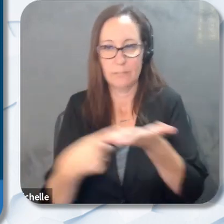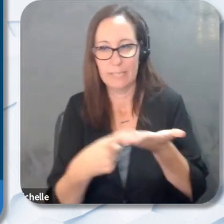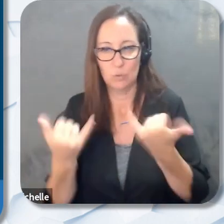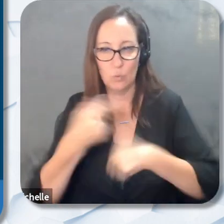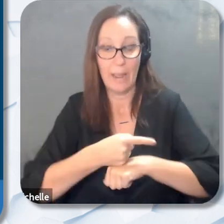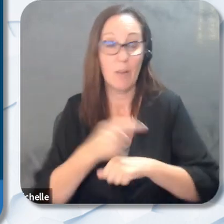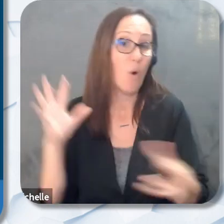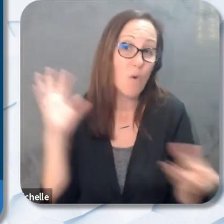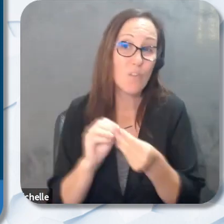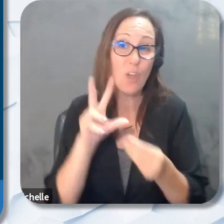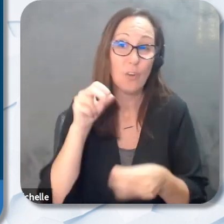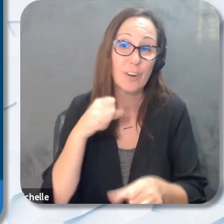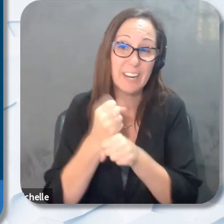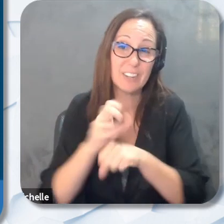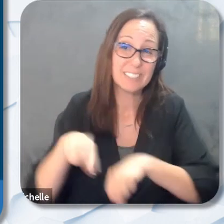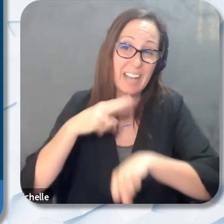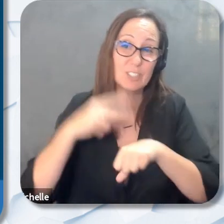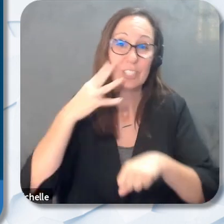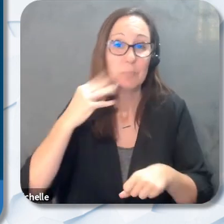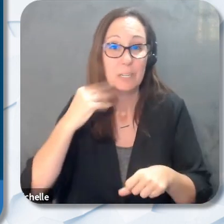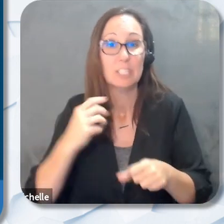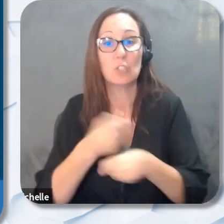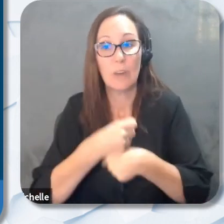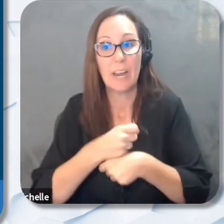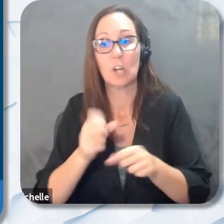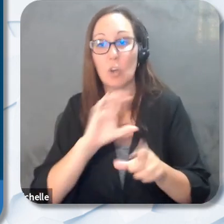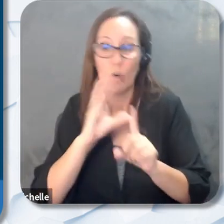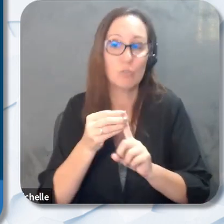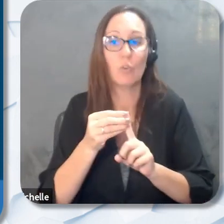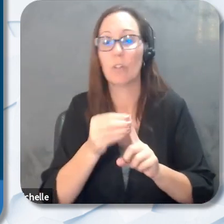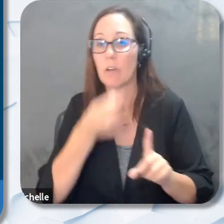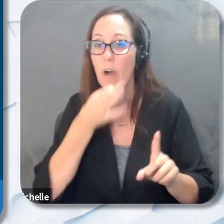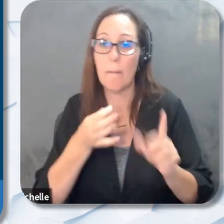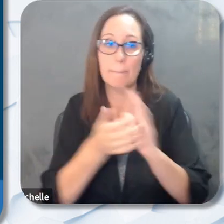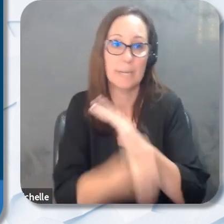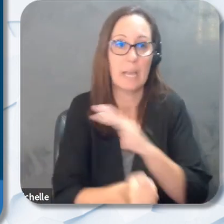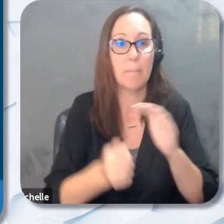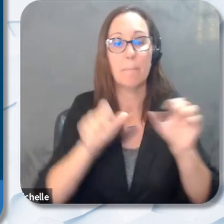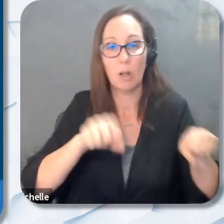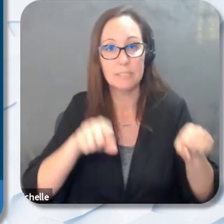years of national experience, creating culturally competent policies programs and procedures for